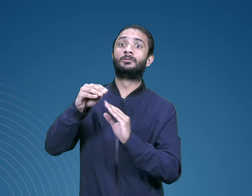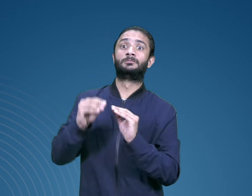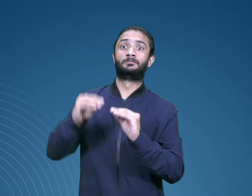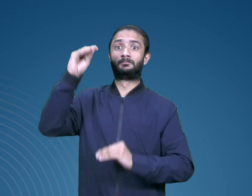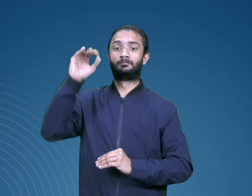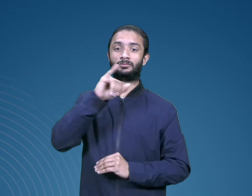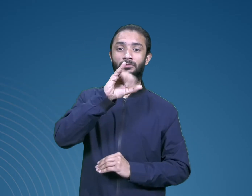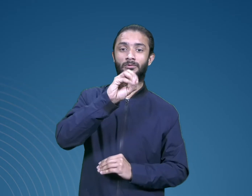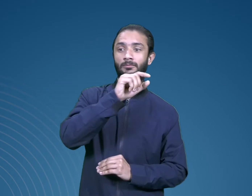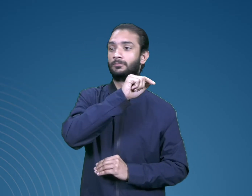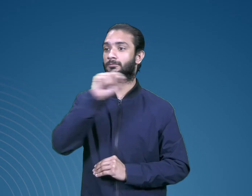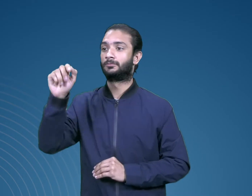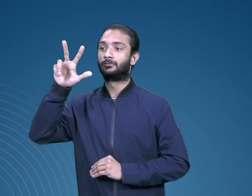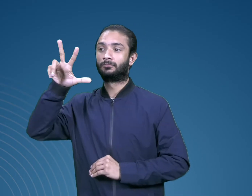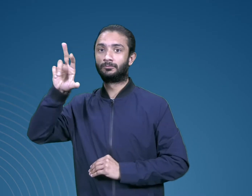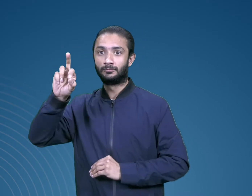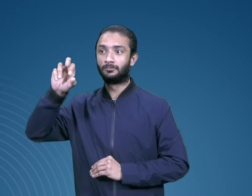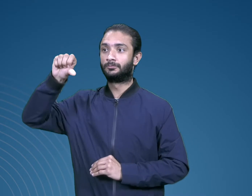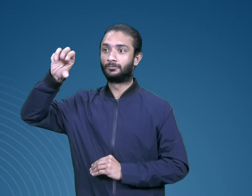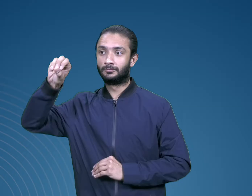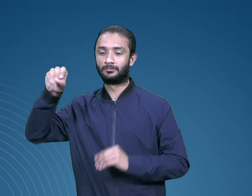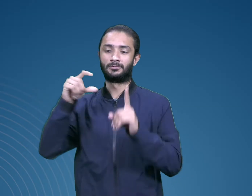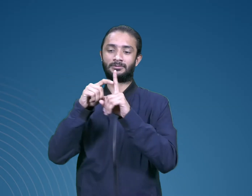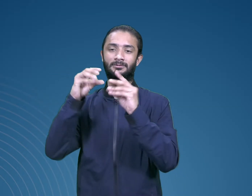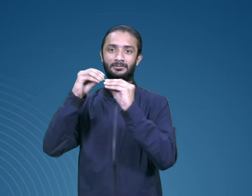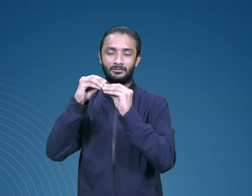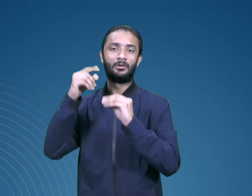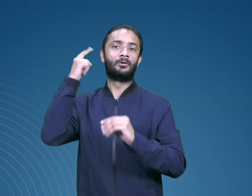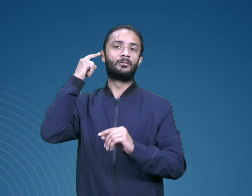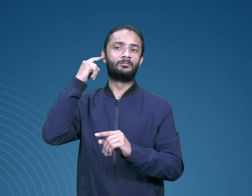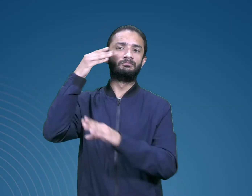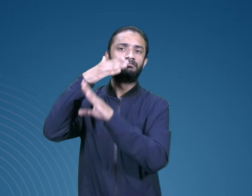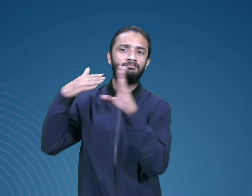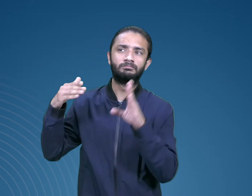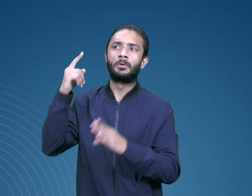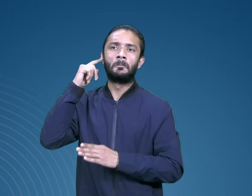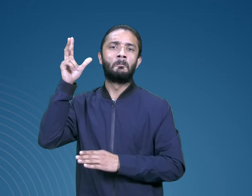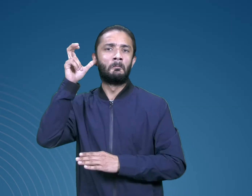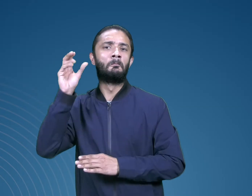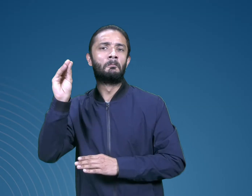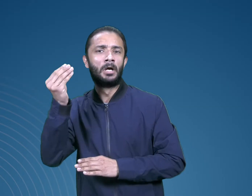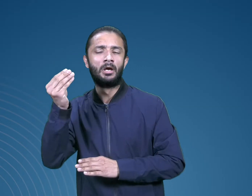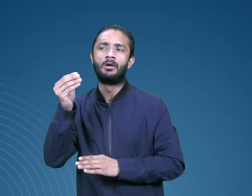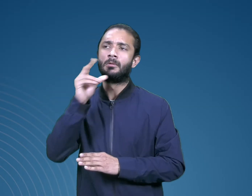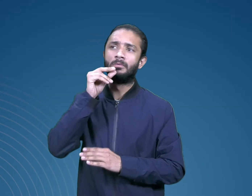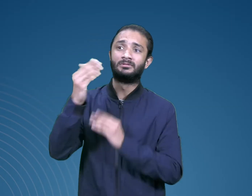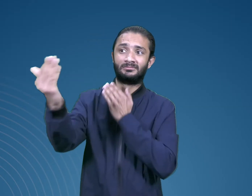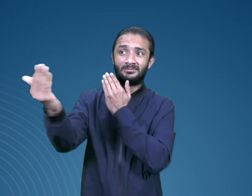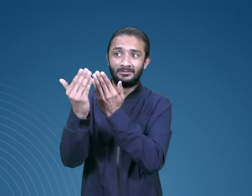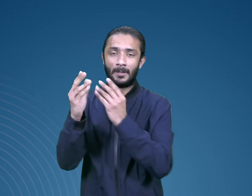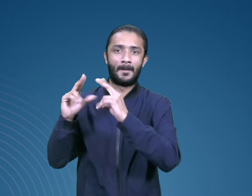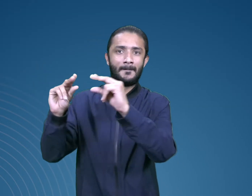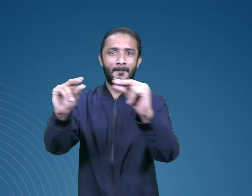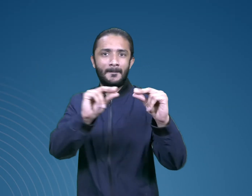60-80 or 90 dB, Moderate to severe- conversation at regular volume cannot be heard,